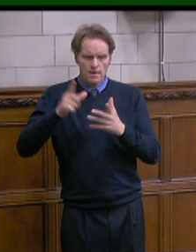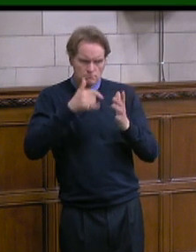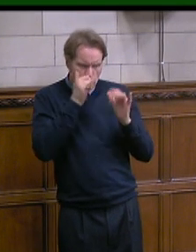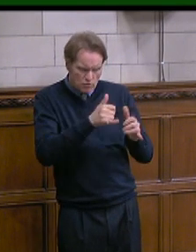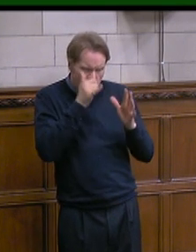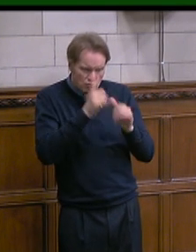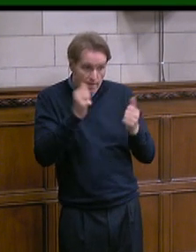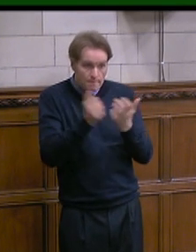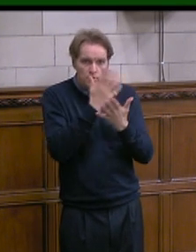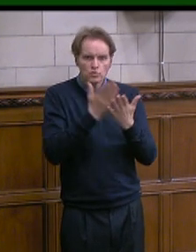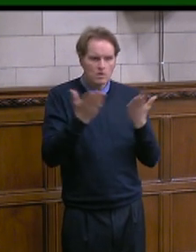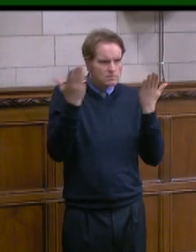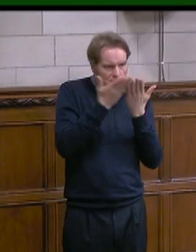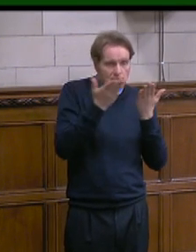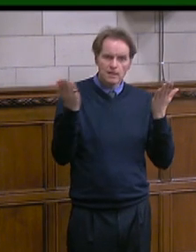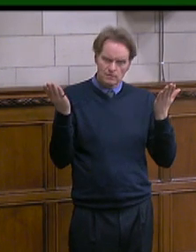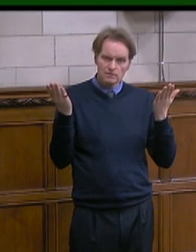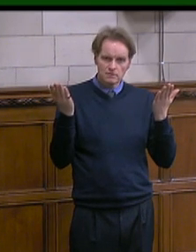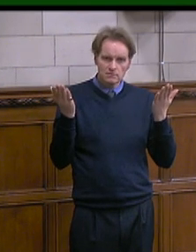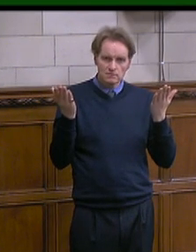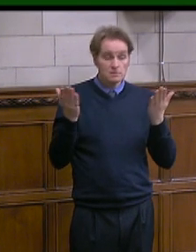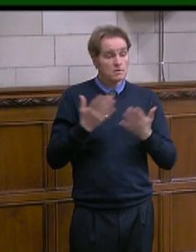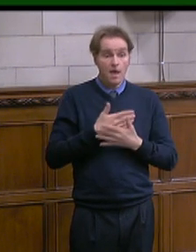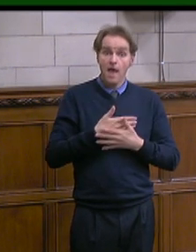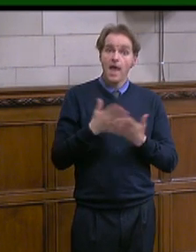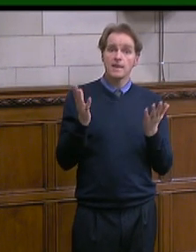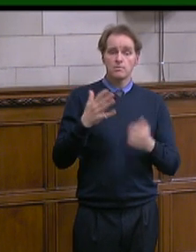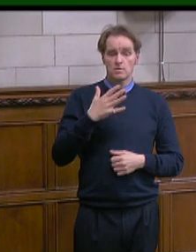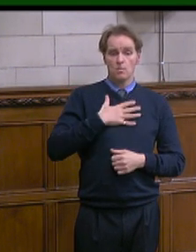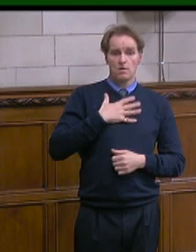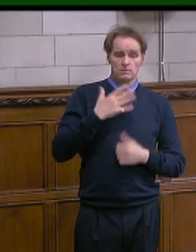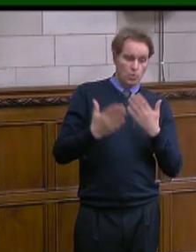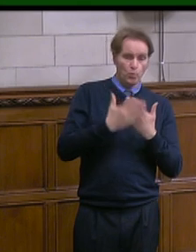That process has to be gone through by anyone who wishes to introduce a new GCSE.